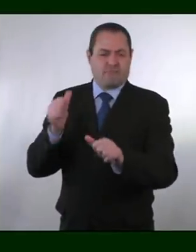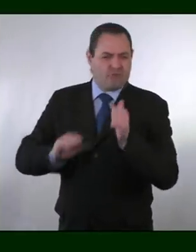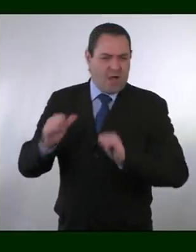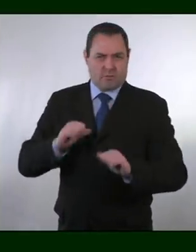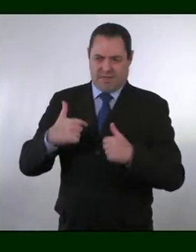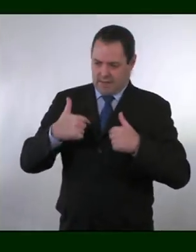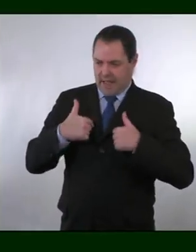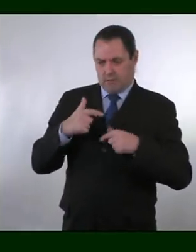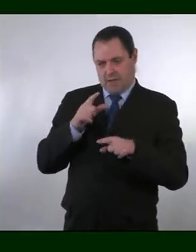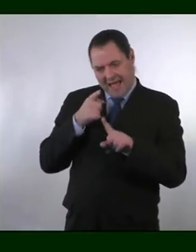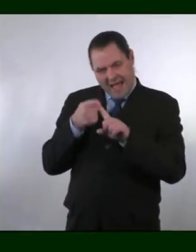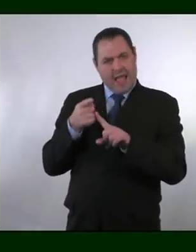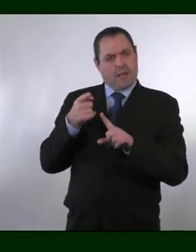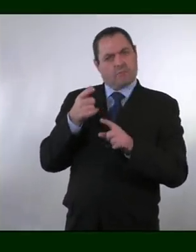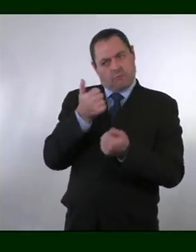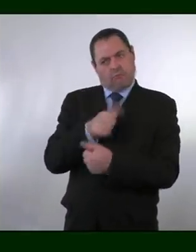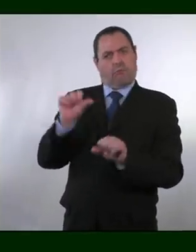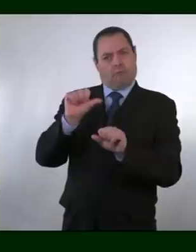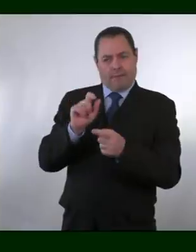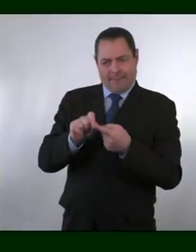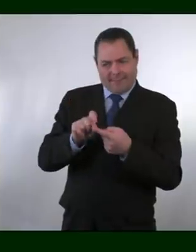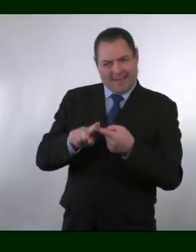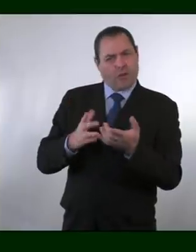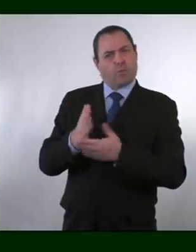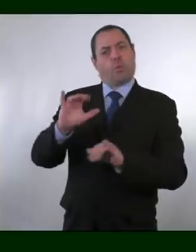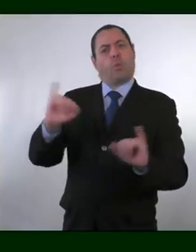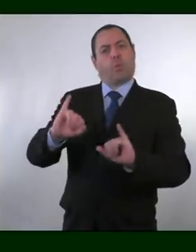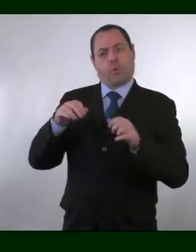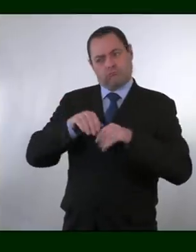to secure huge quantities of PPE during a pandemic. Any Government would do the same.